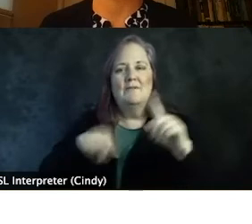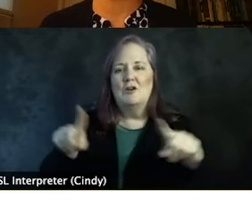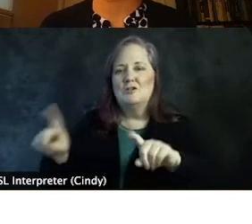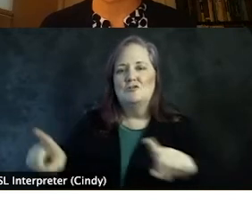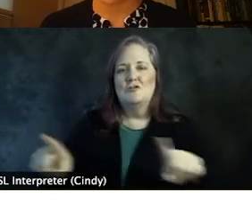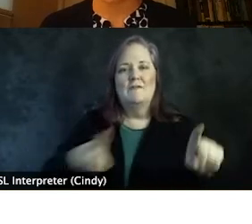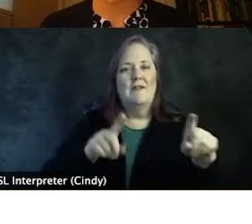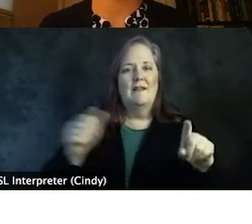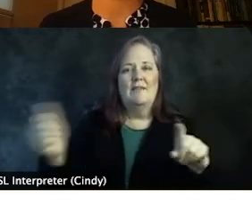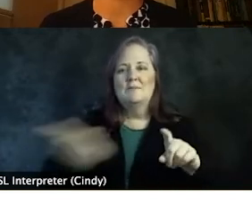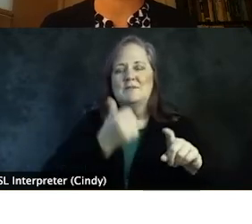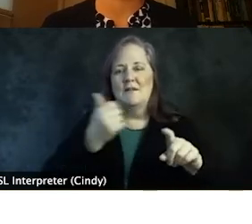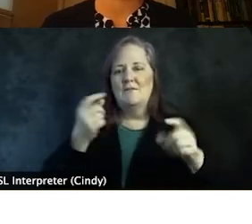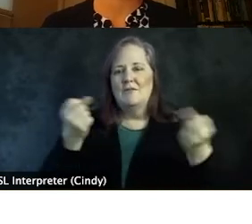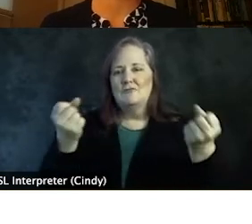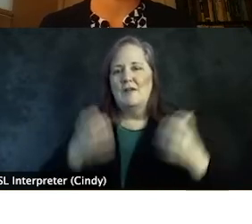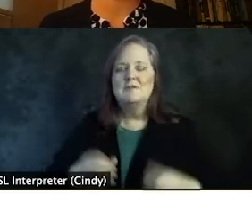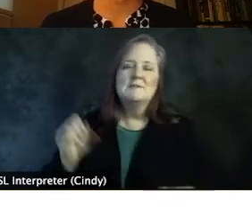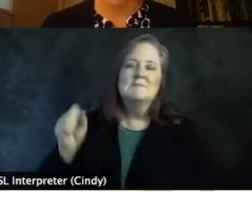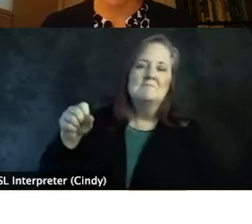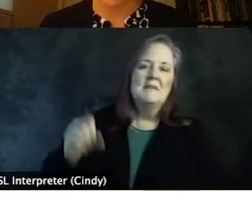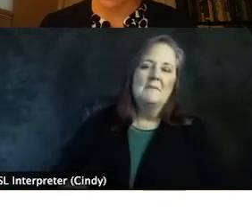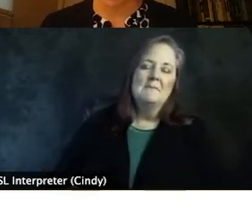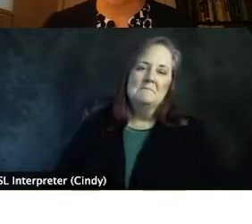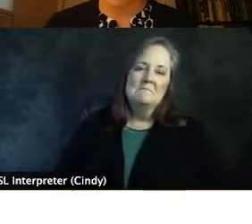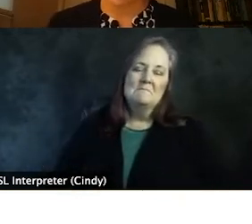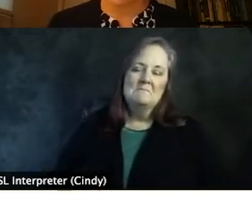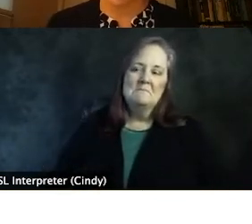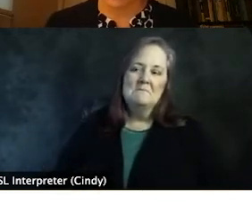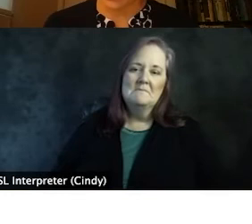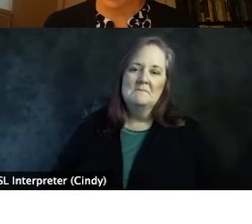and are often open beyond a typical eight-hour business day.